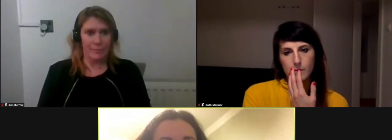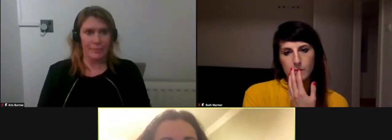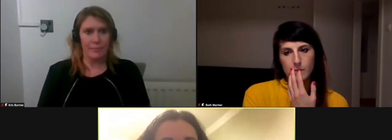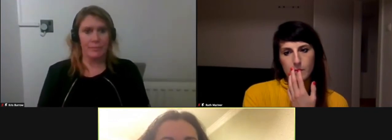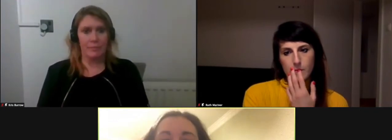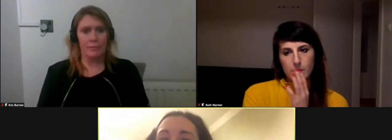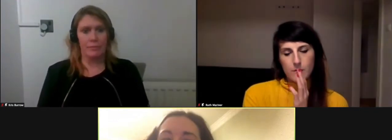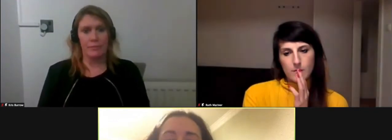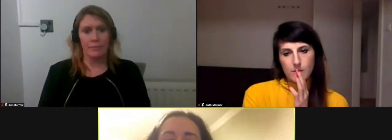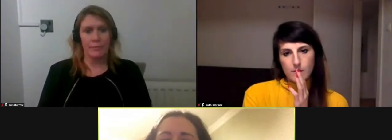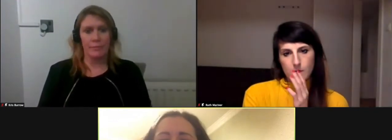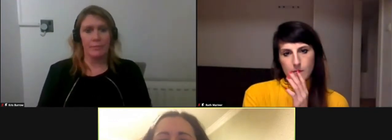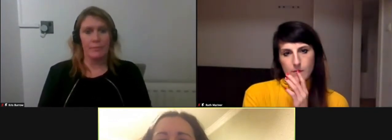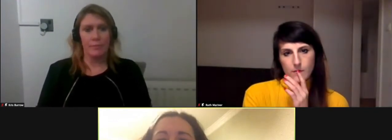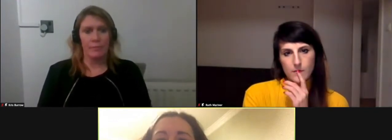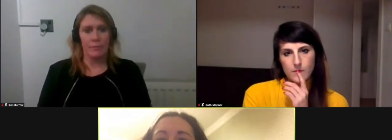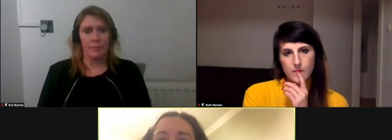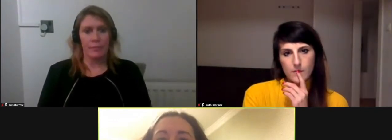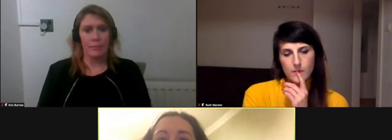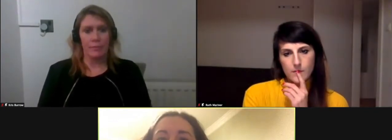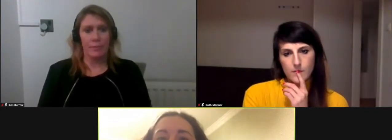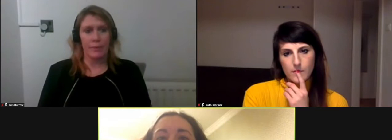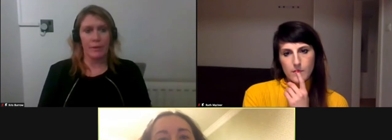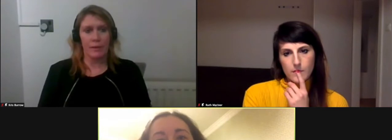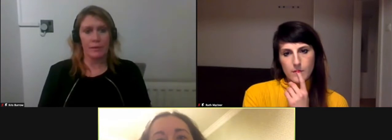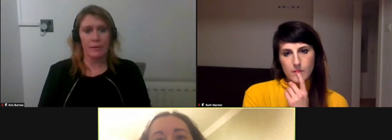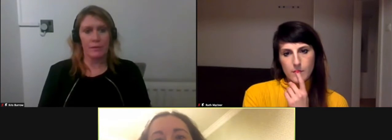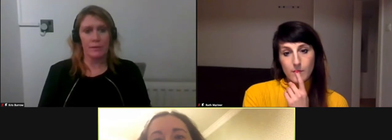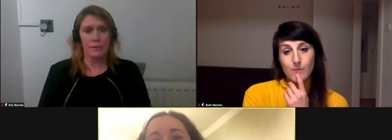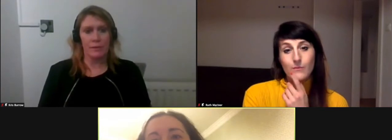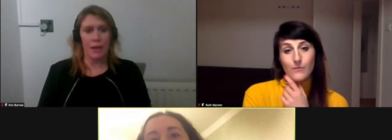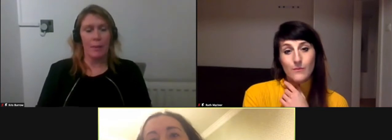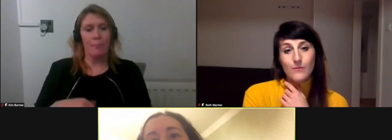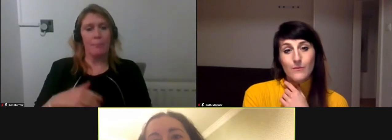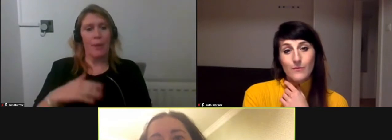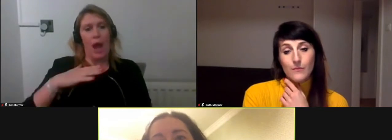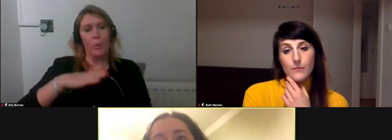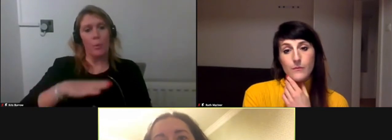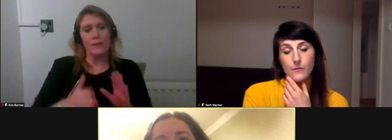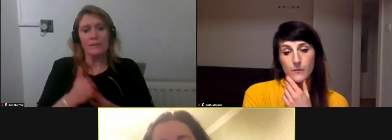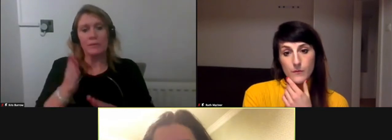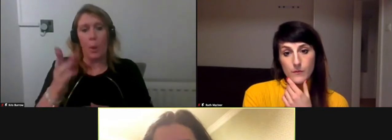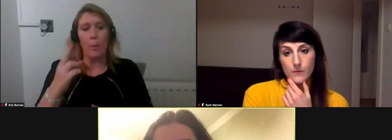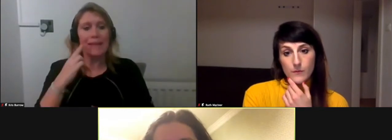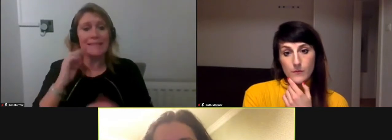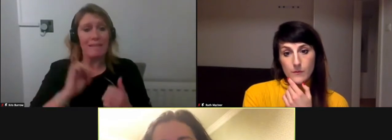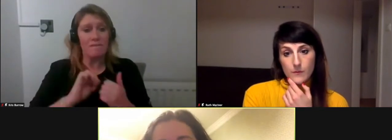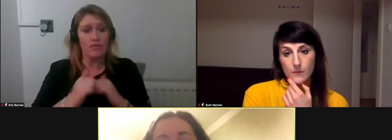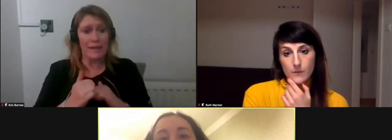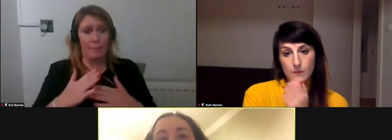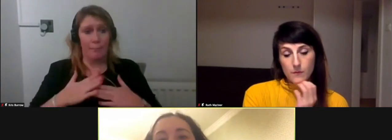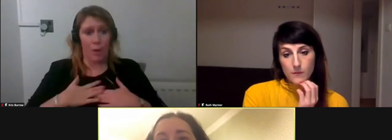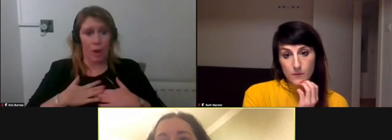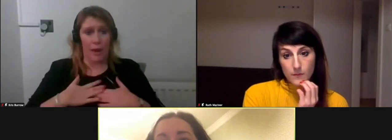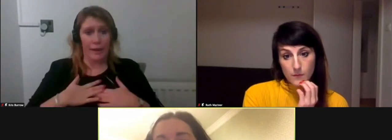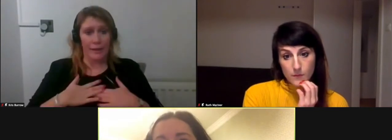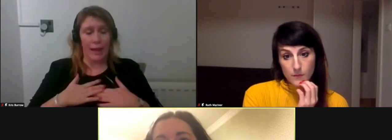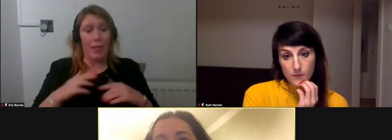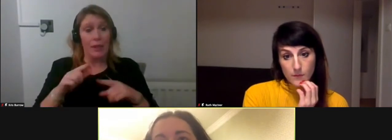but equally, I had an encounter with a deaf friend of mine, what was really interesting was she got all the visuals